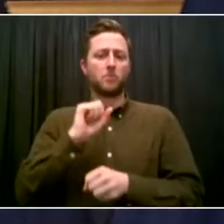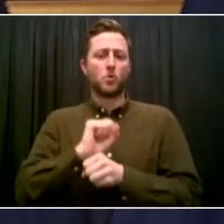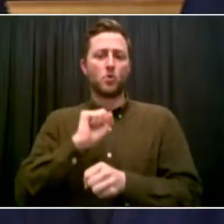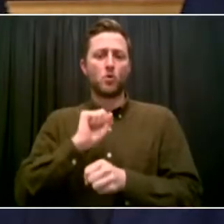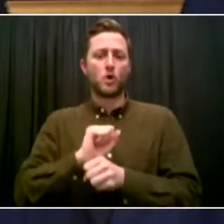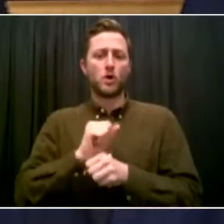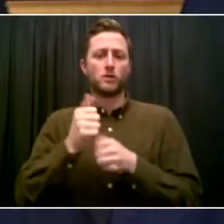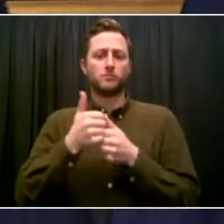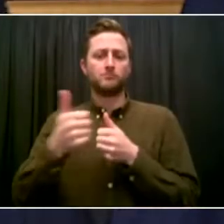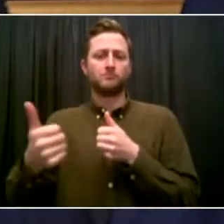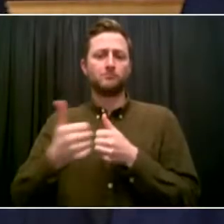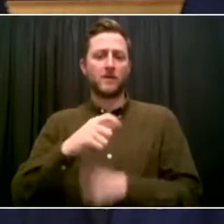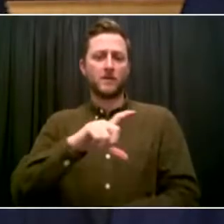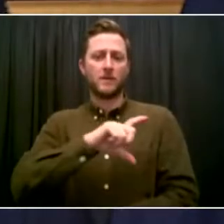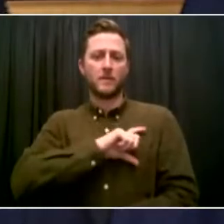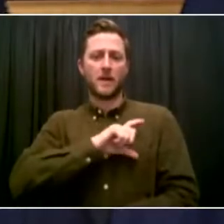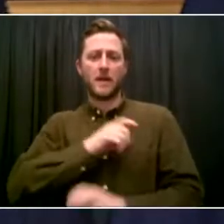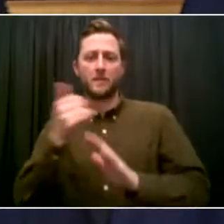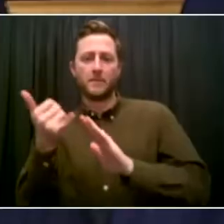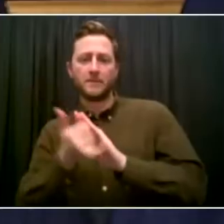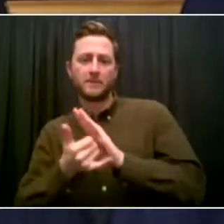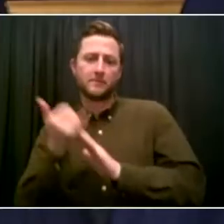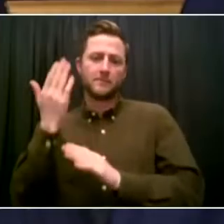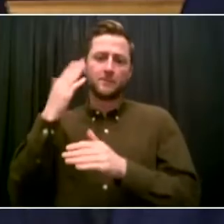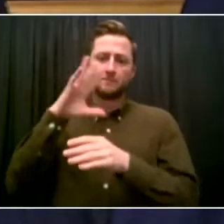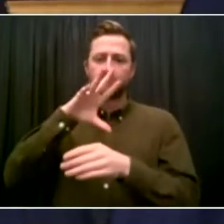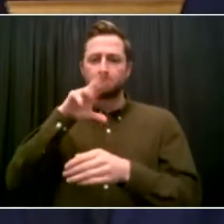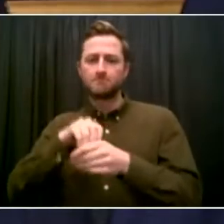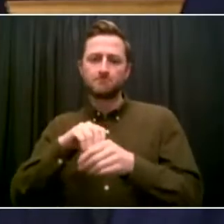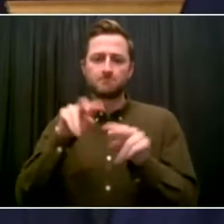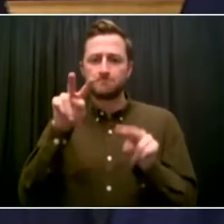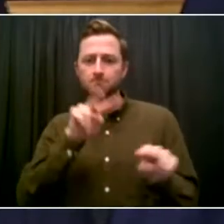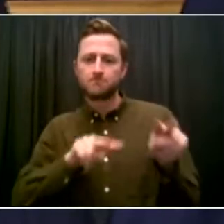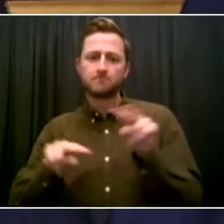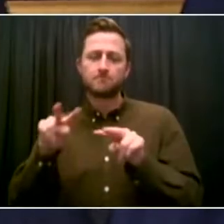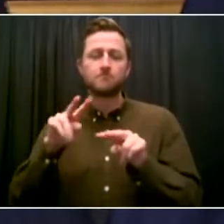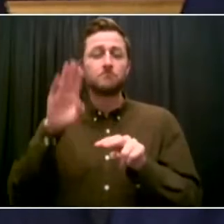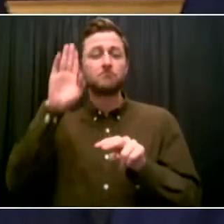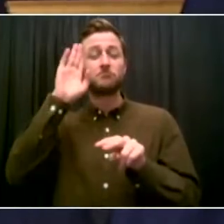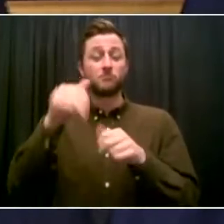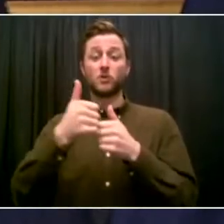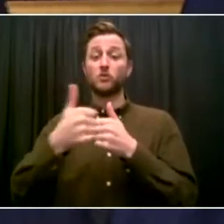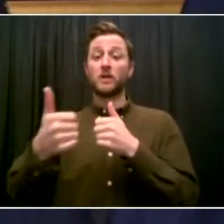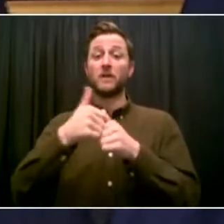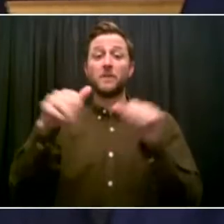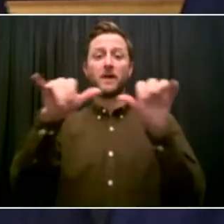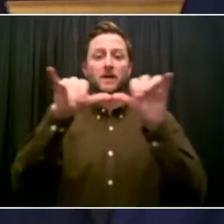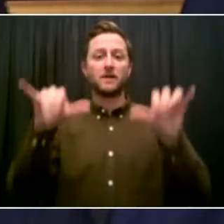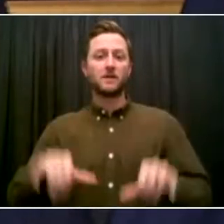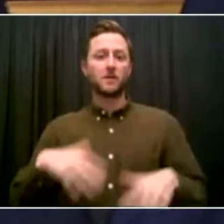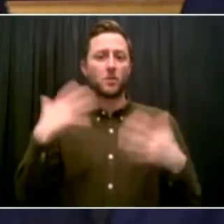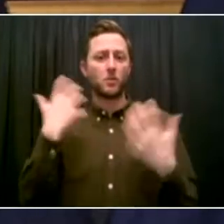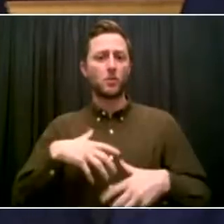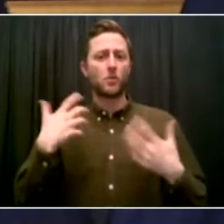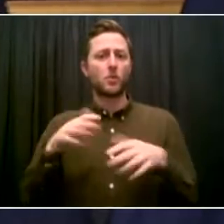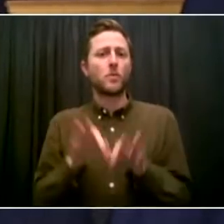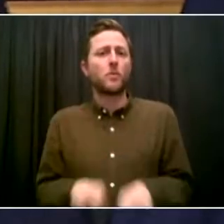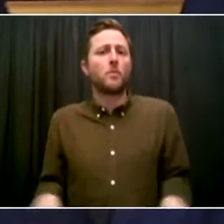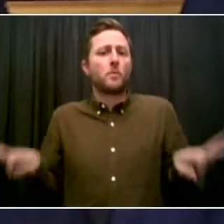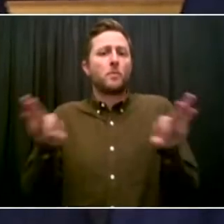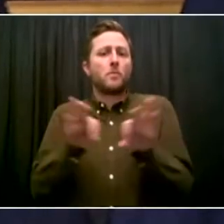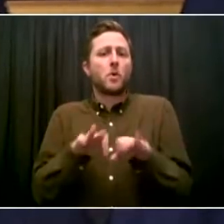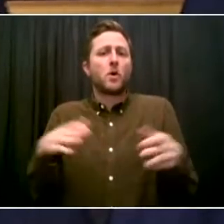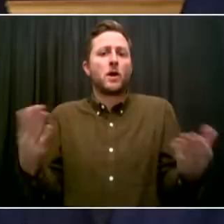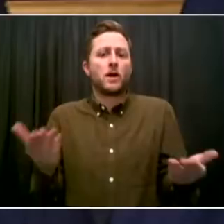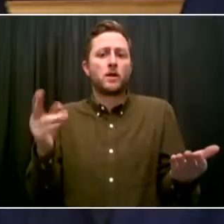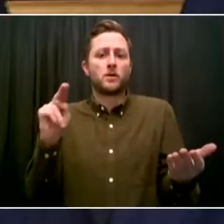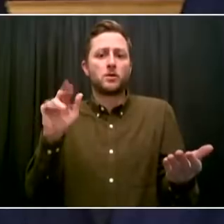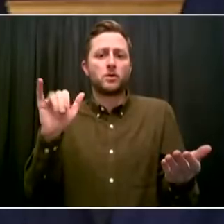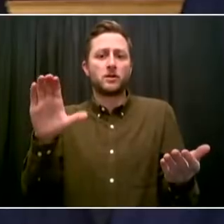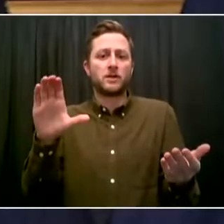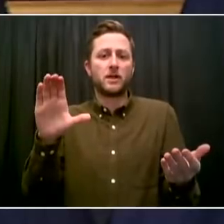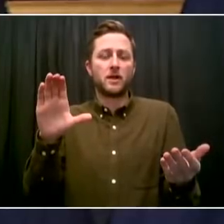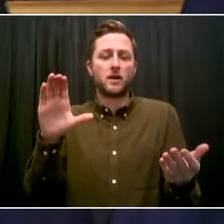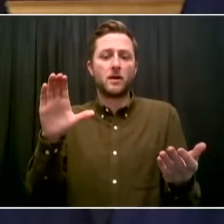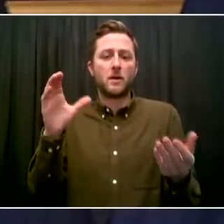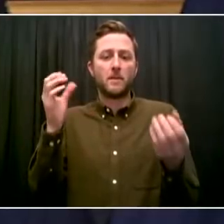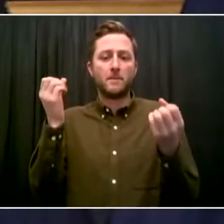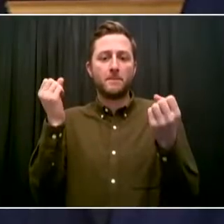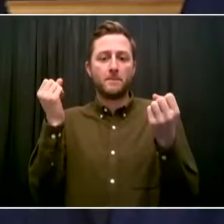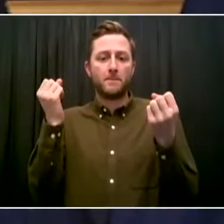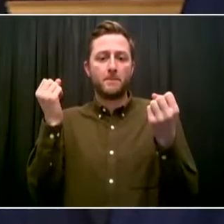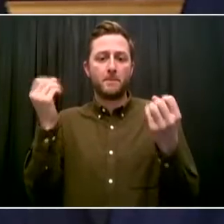PLACE OVER THE WEEKEND.